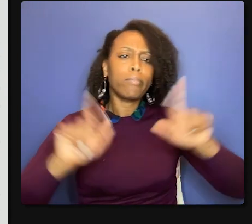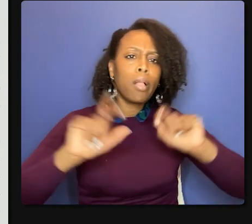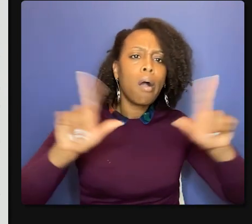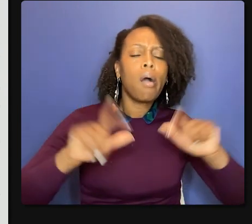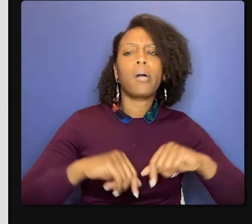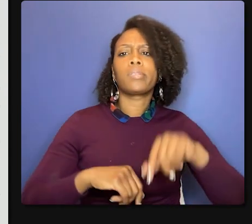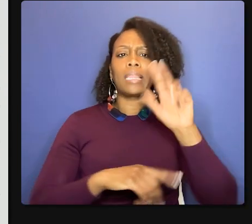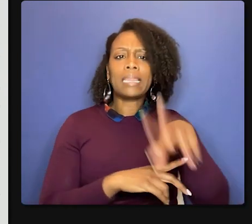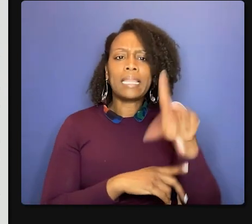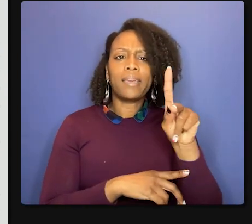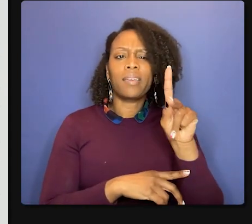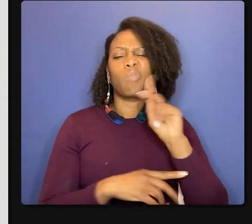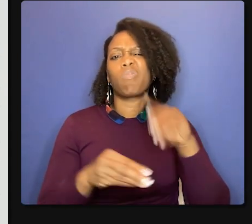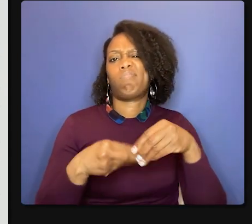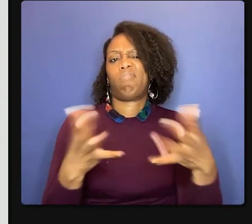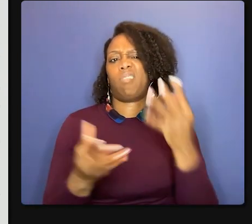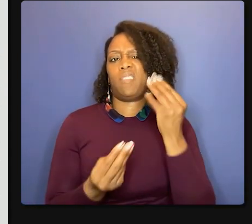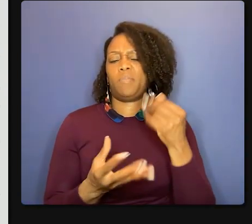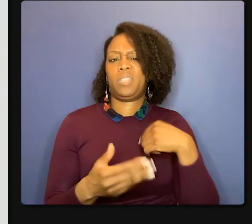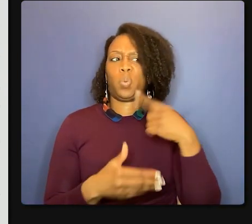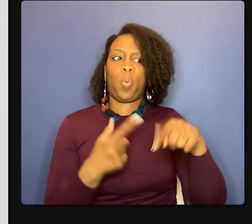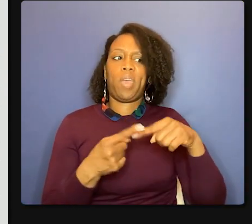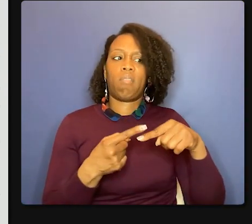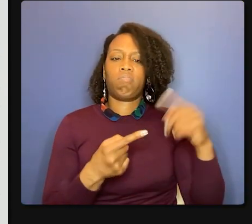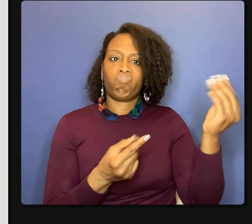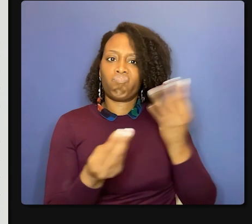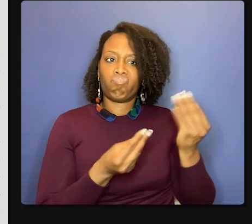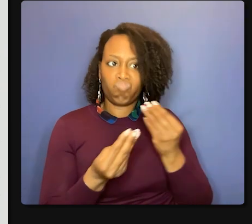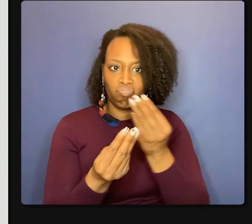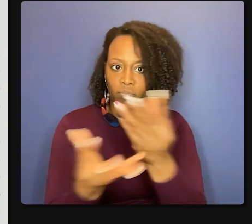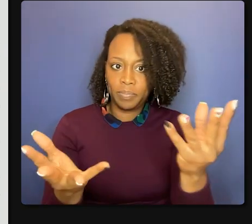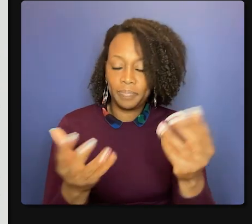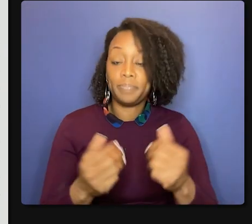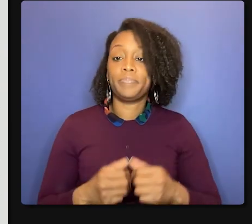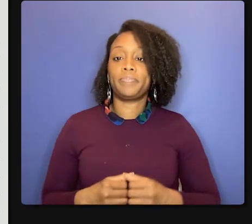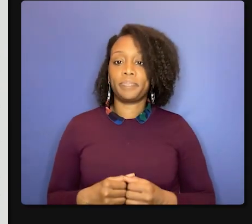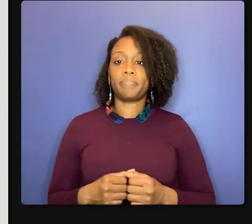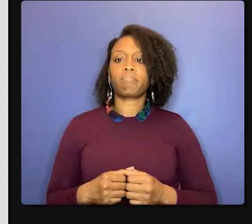Stay tuned to our sites and our blogs and links, and we'll give you the information when that comes online.